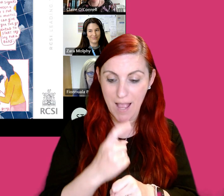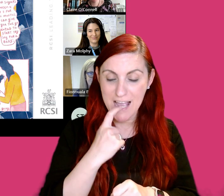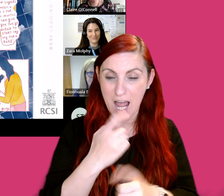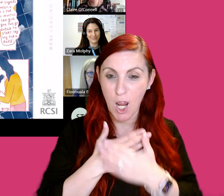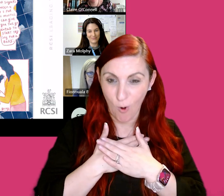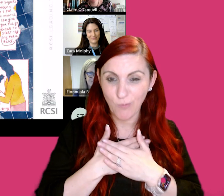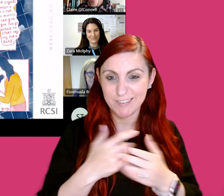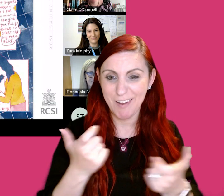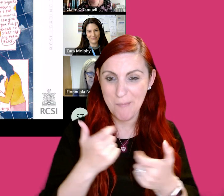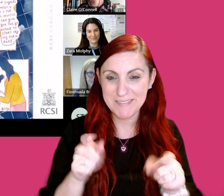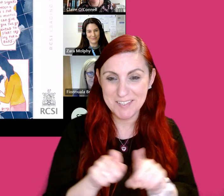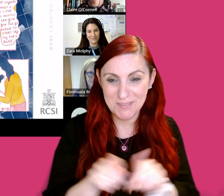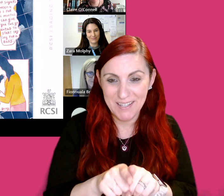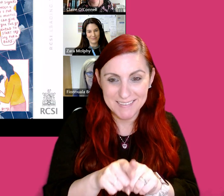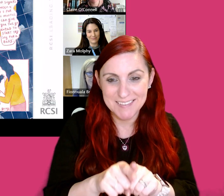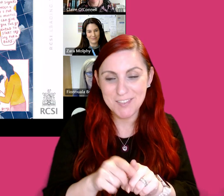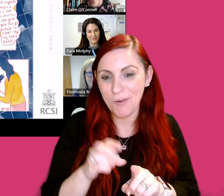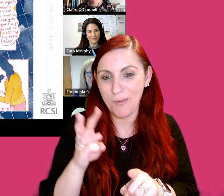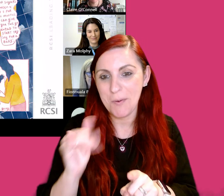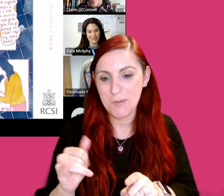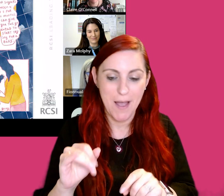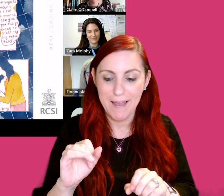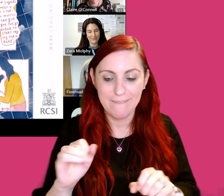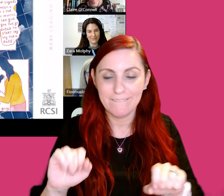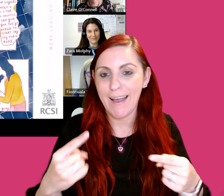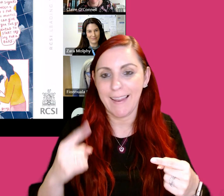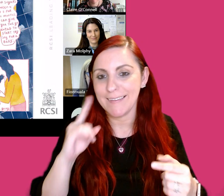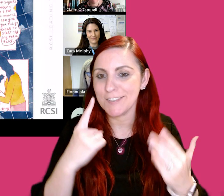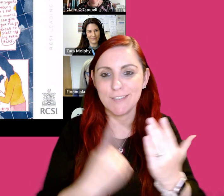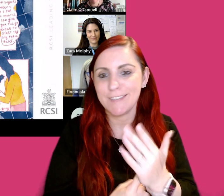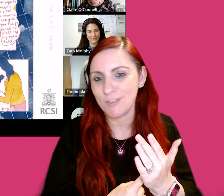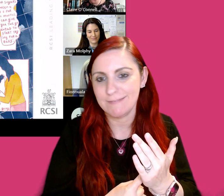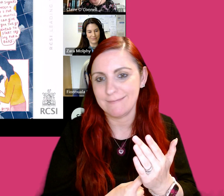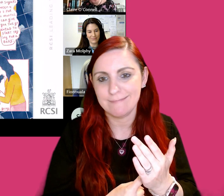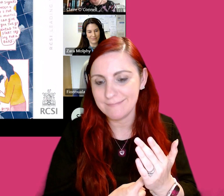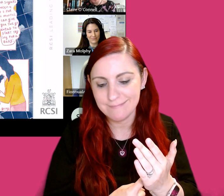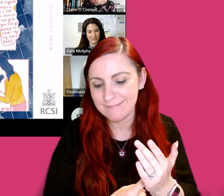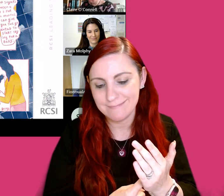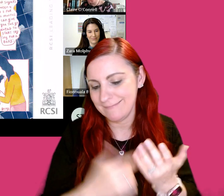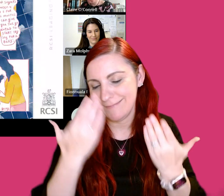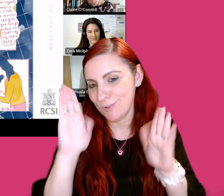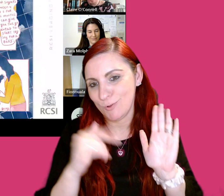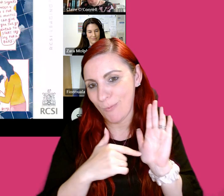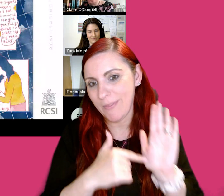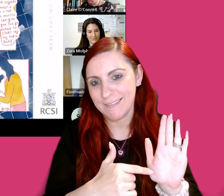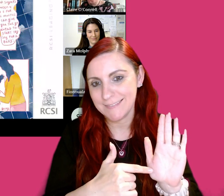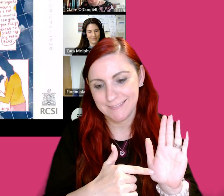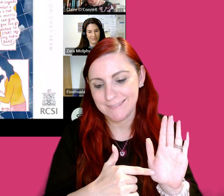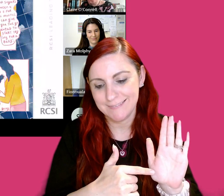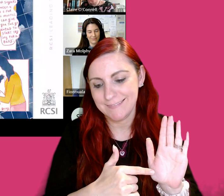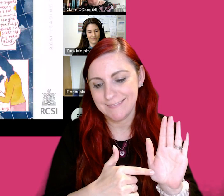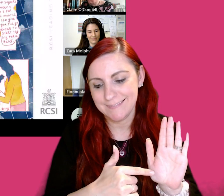to kind of have this uh um bring our own also our own interest into the workspace because